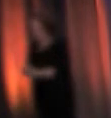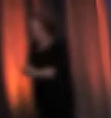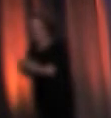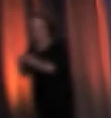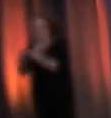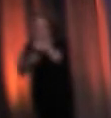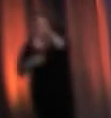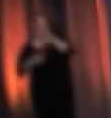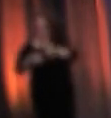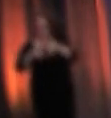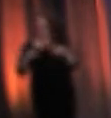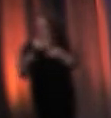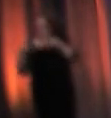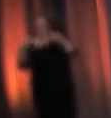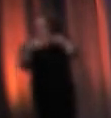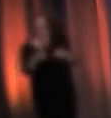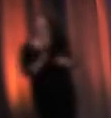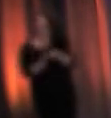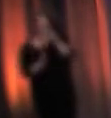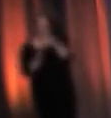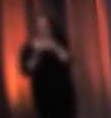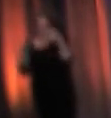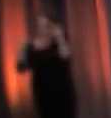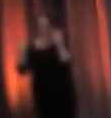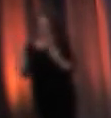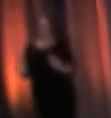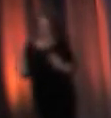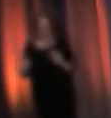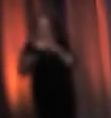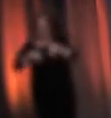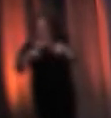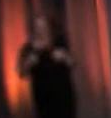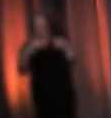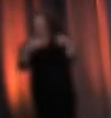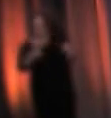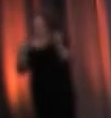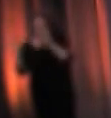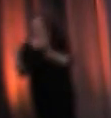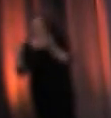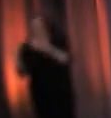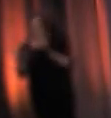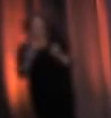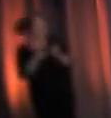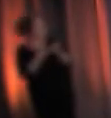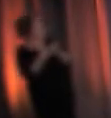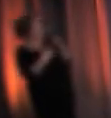Disability Arts Online, and here I share just a fragment of part of their home page which shows their distinctive